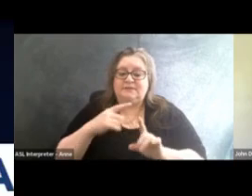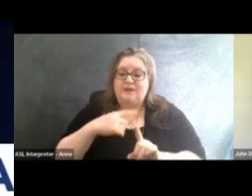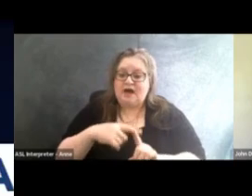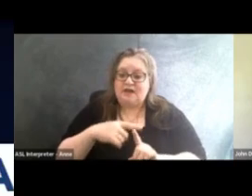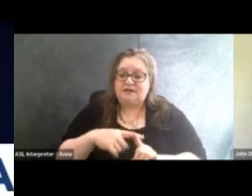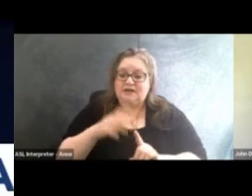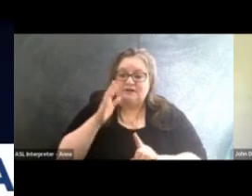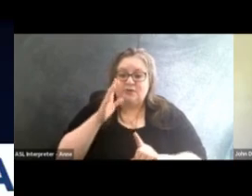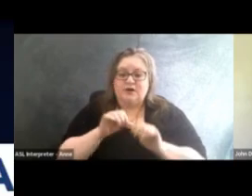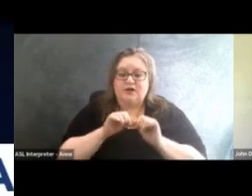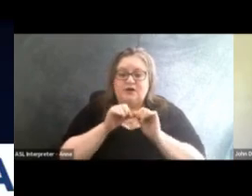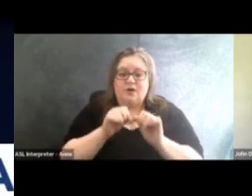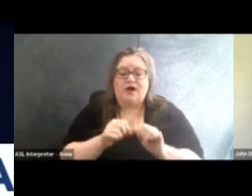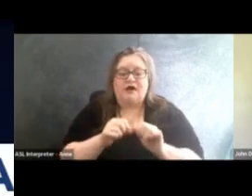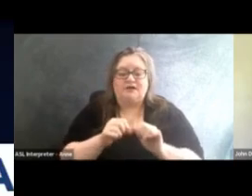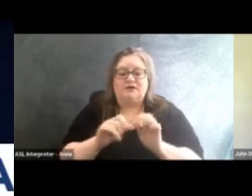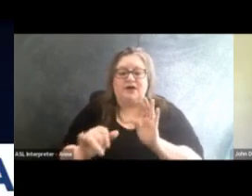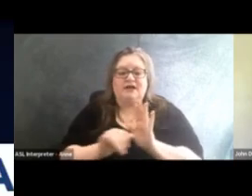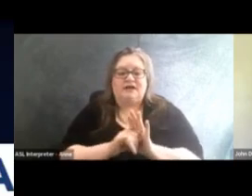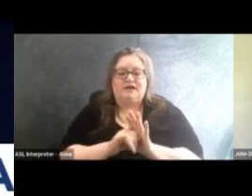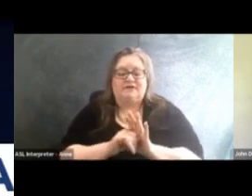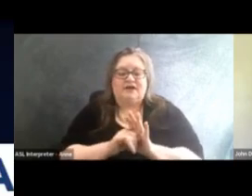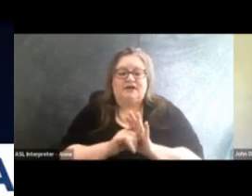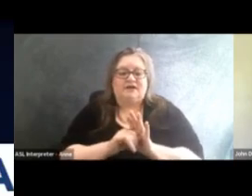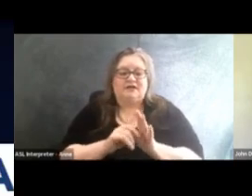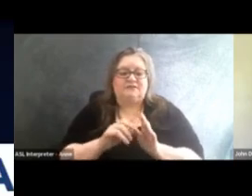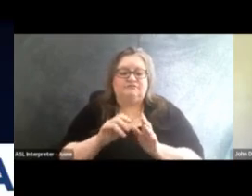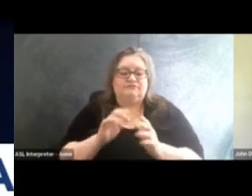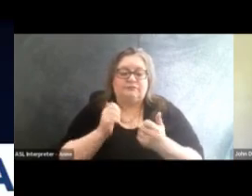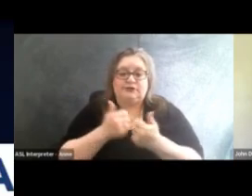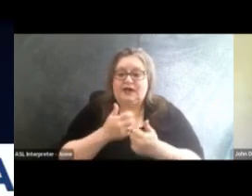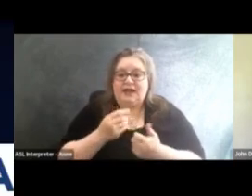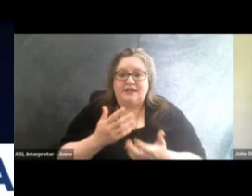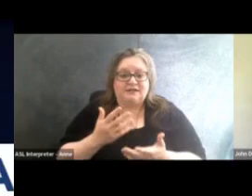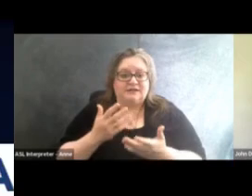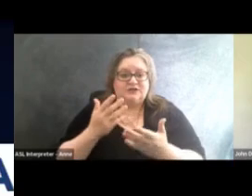goes on to identify challenges and suggest strategies that may